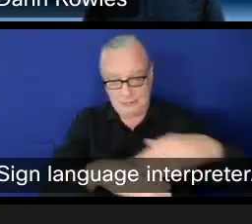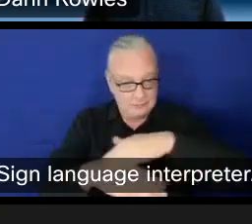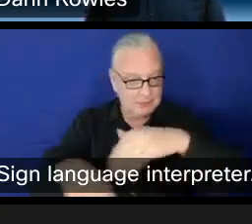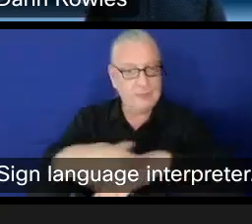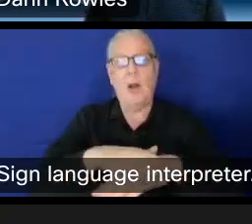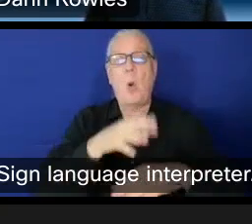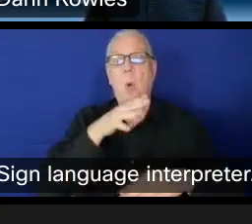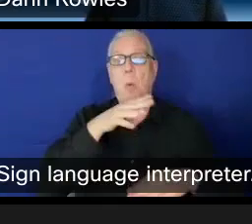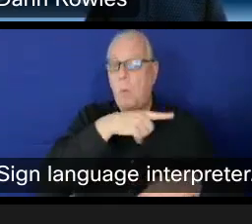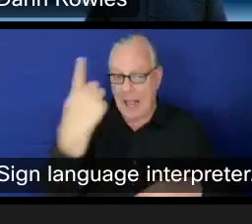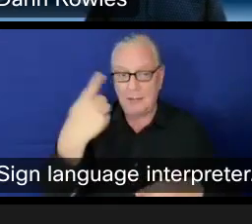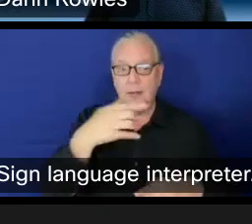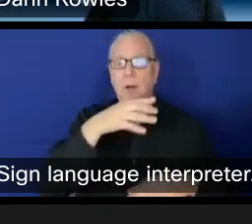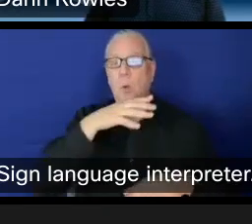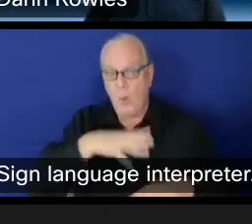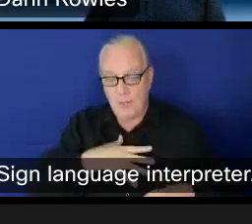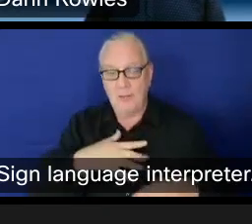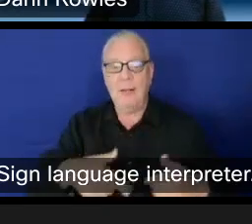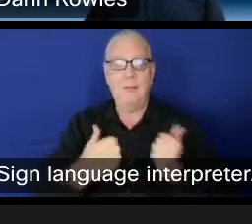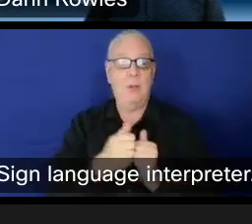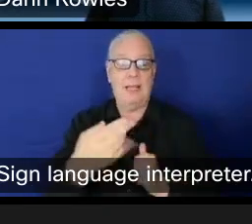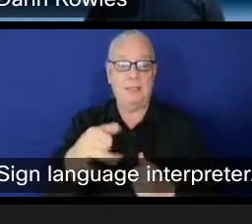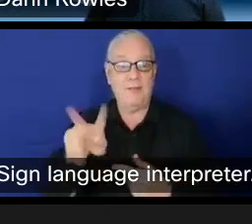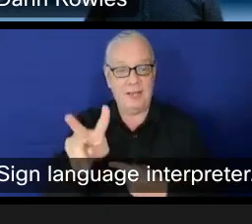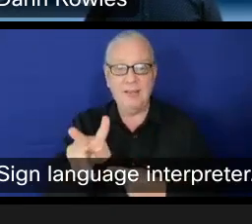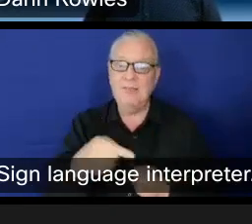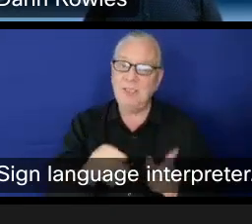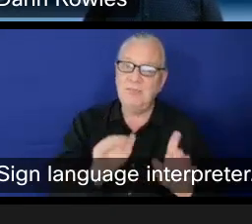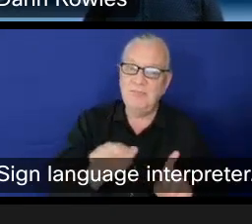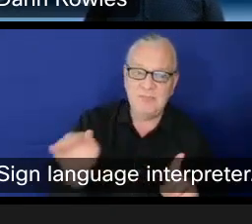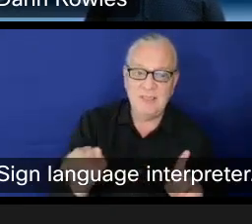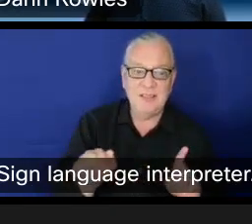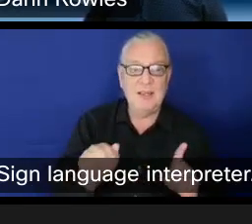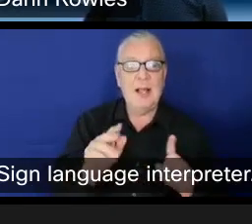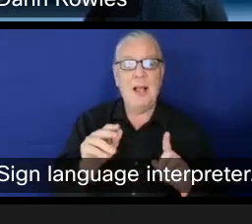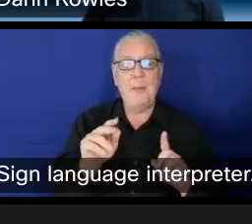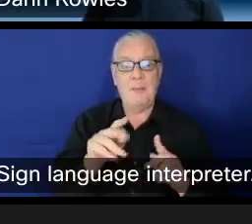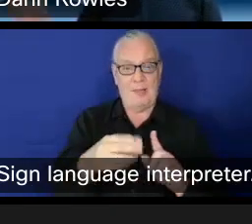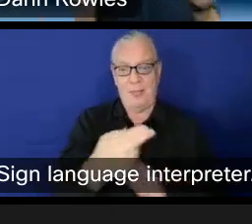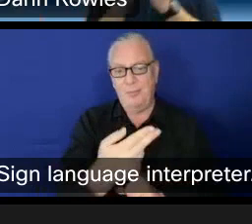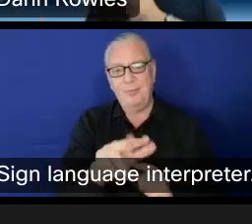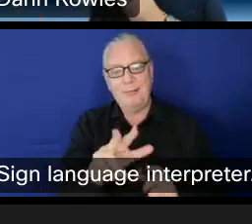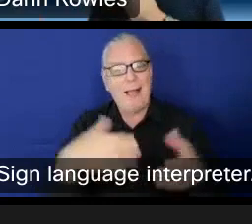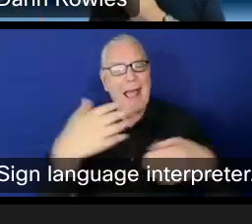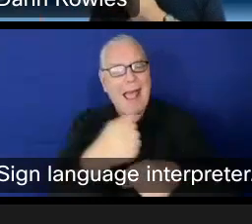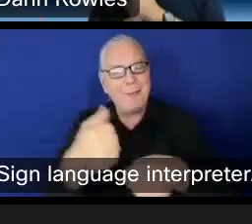goal is to remind people that there are lives being lived behind a three or four letter acronym. So excited to have you